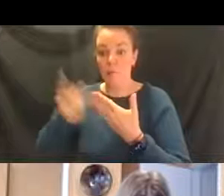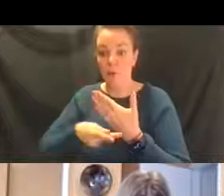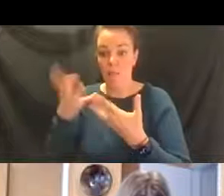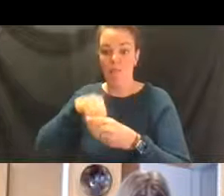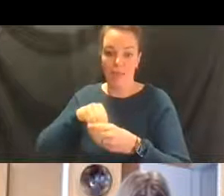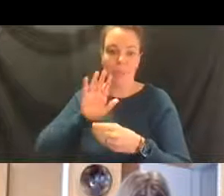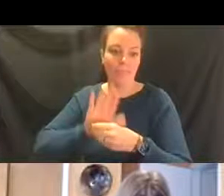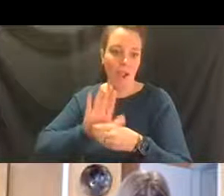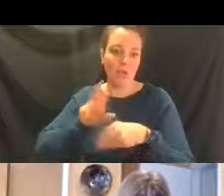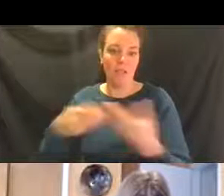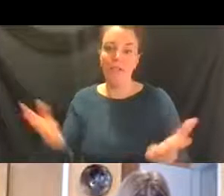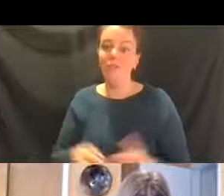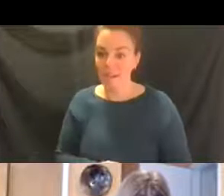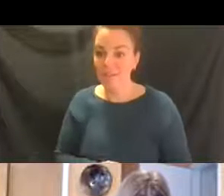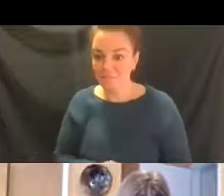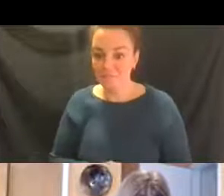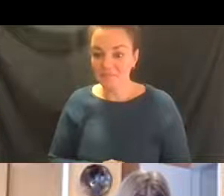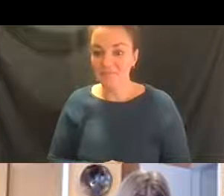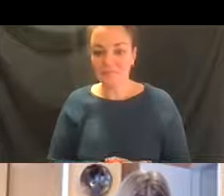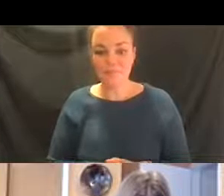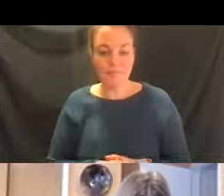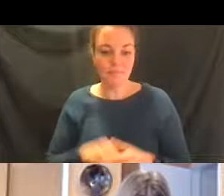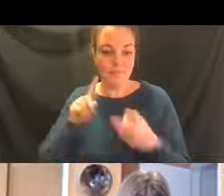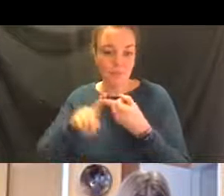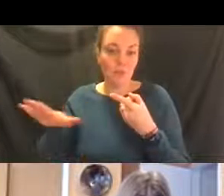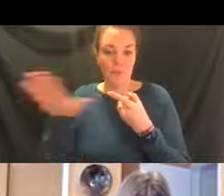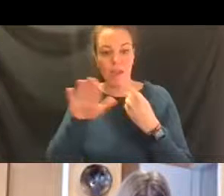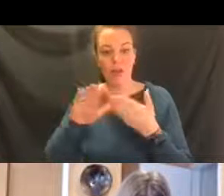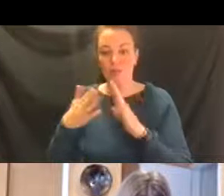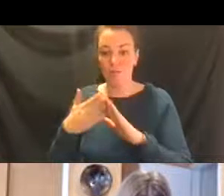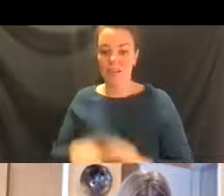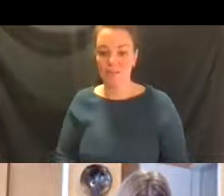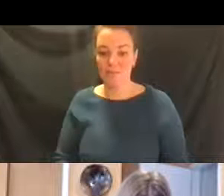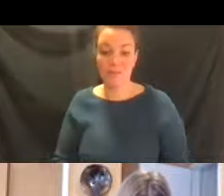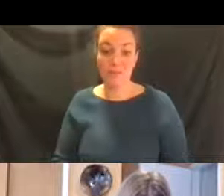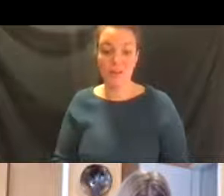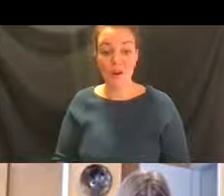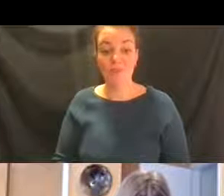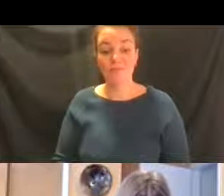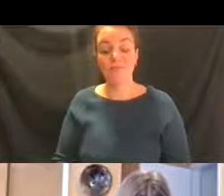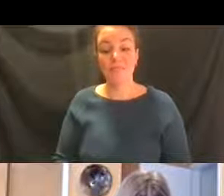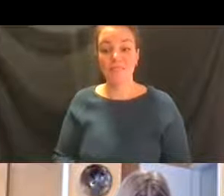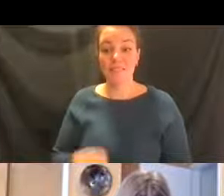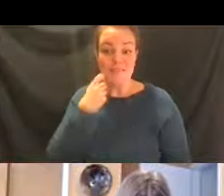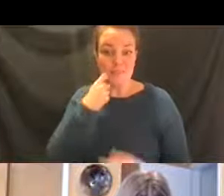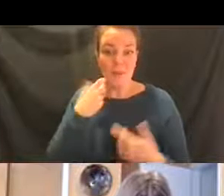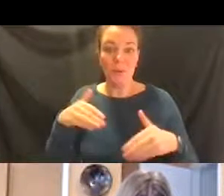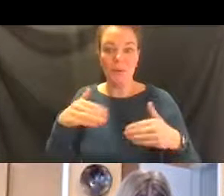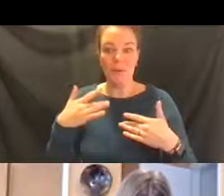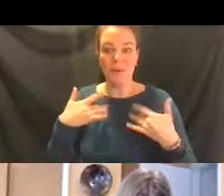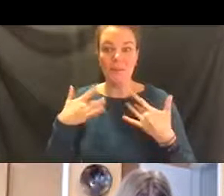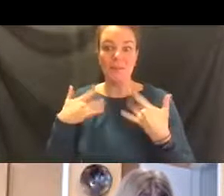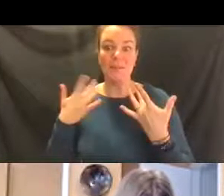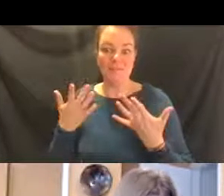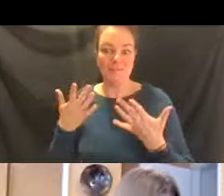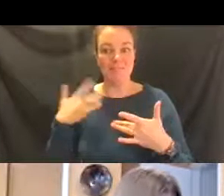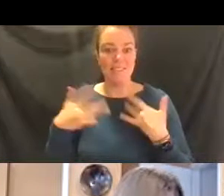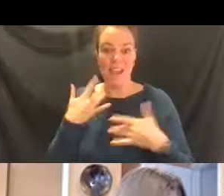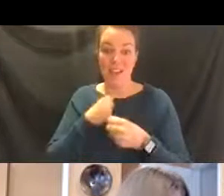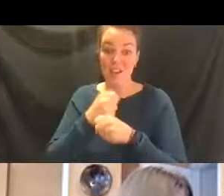delivery to their communities. So it's been a pretty exciting year. next slide, please.